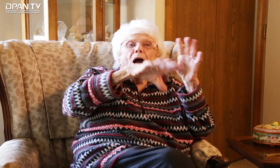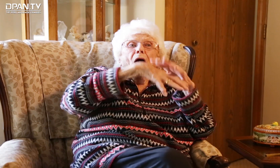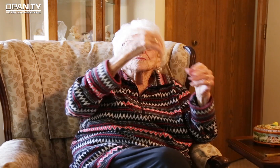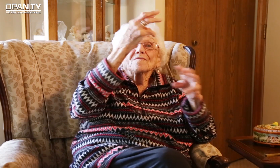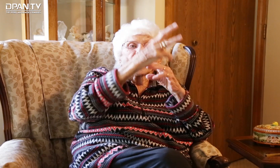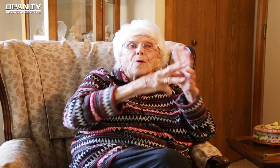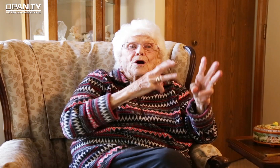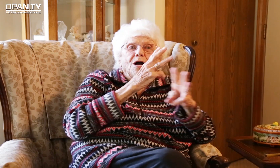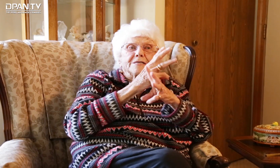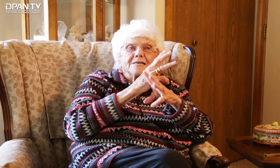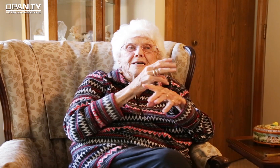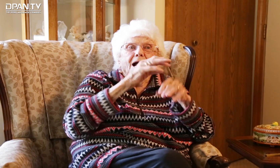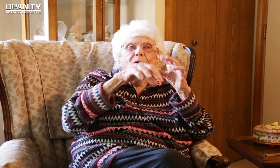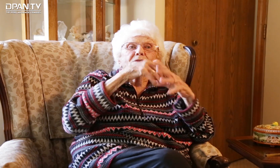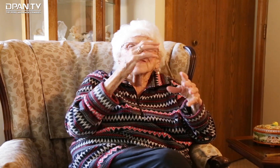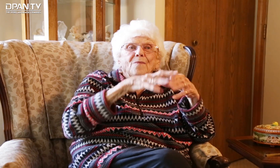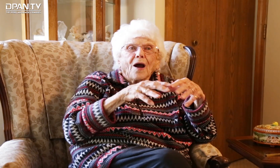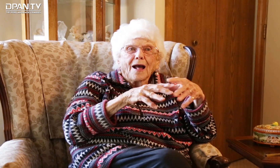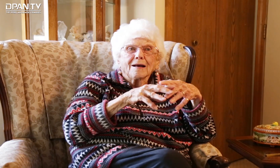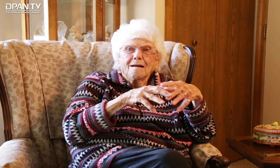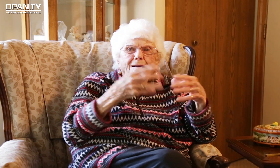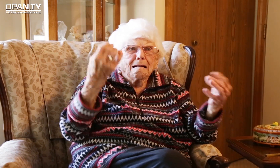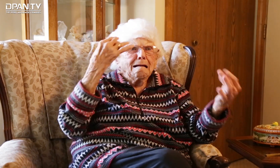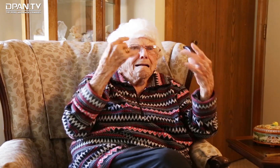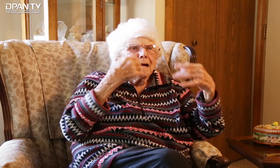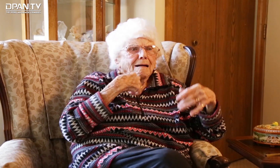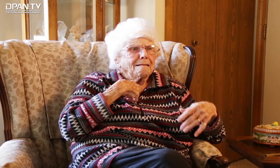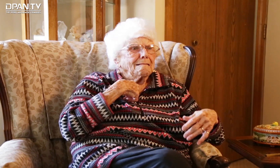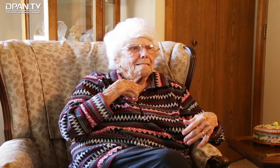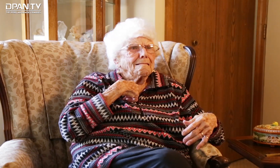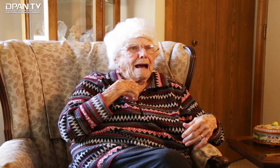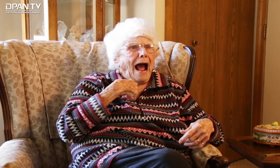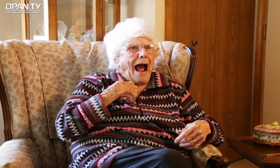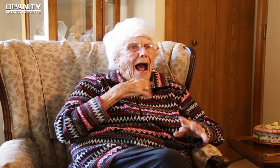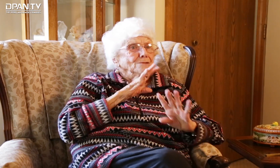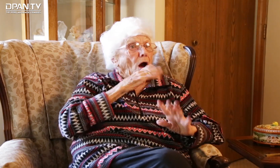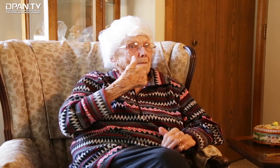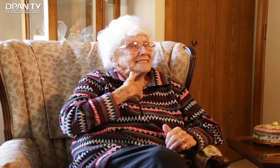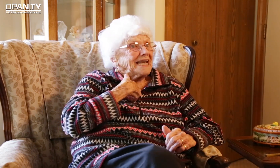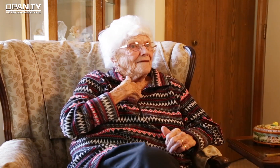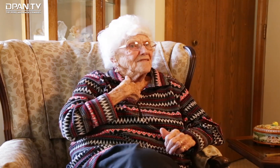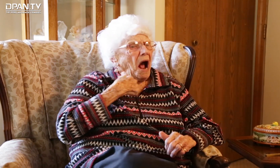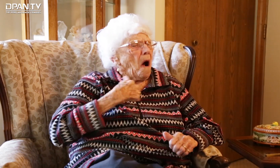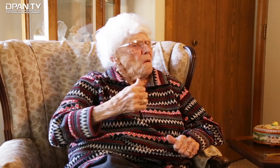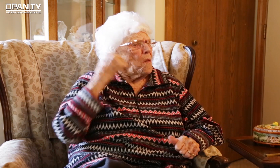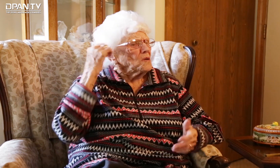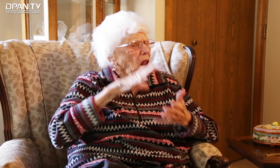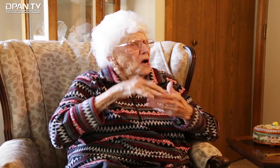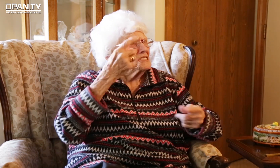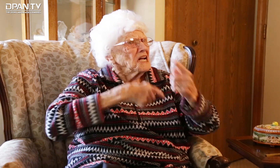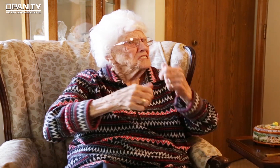When I got out into the world... I would always miss out. I told myself, I WON'T learn sign language.